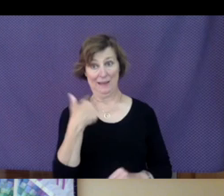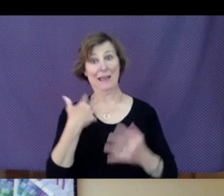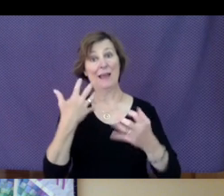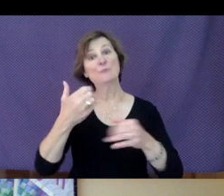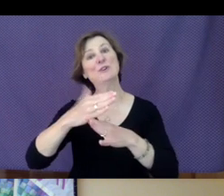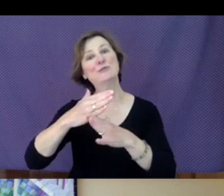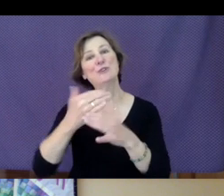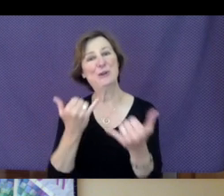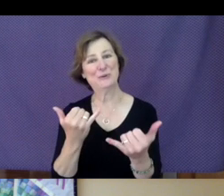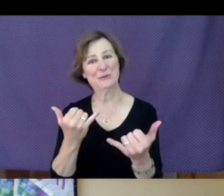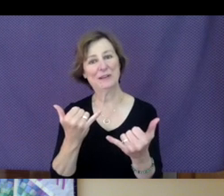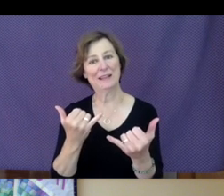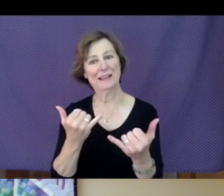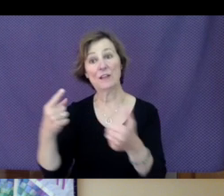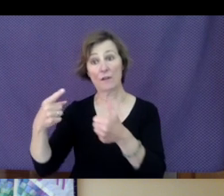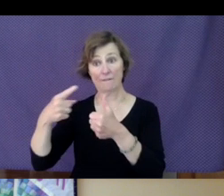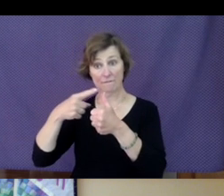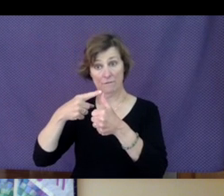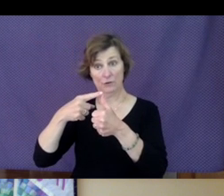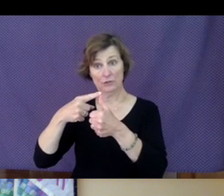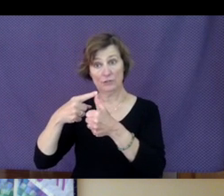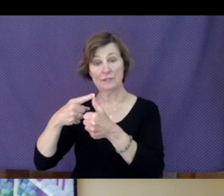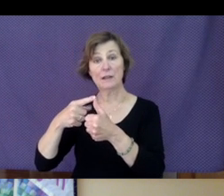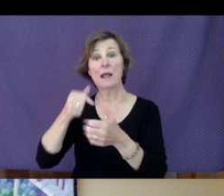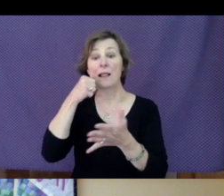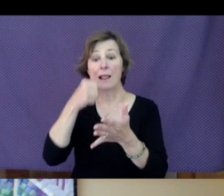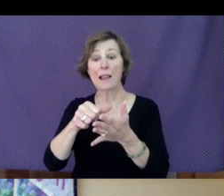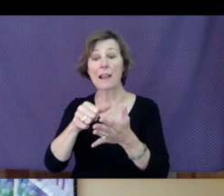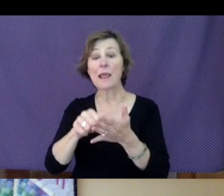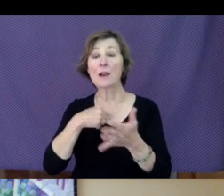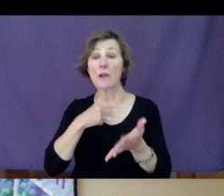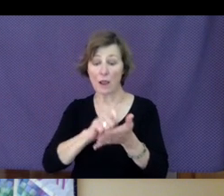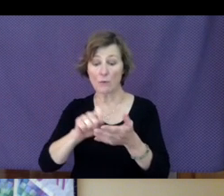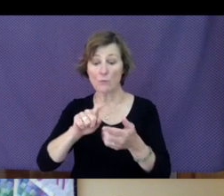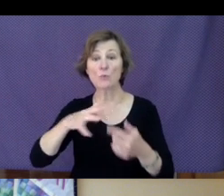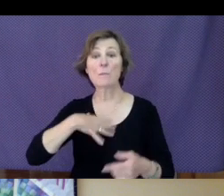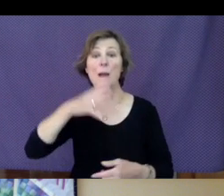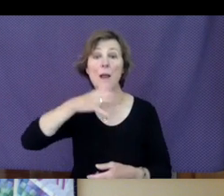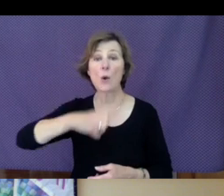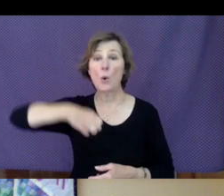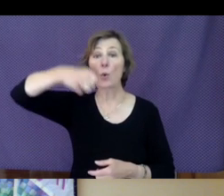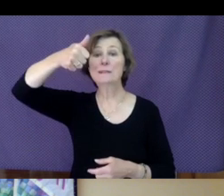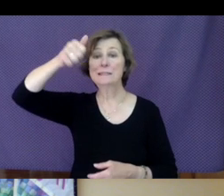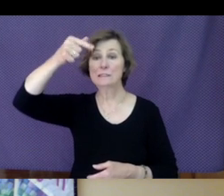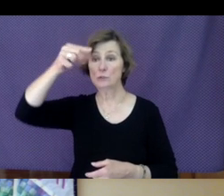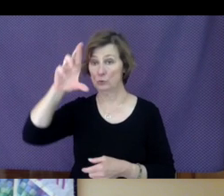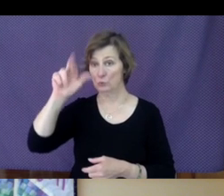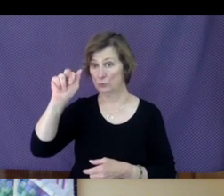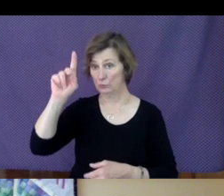First, a letter I wrote to my eldest grandson on his third birthday in 2014